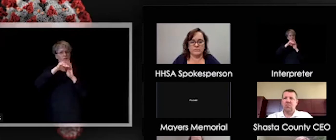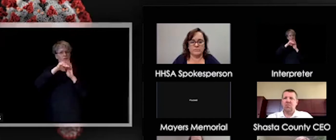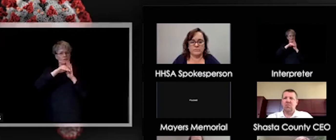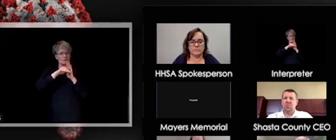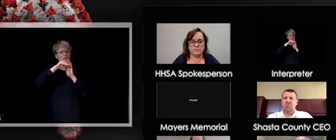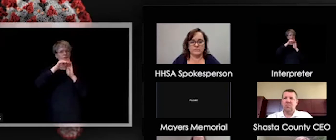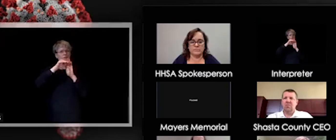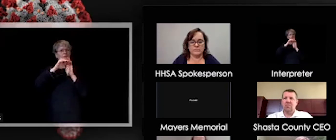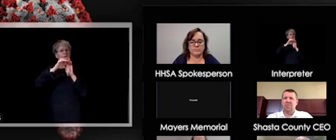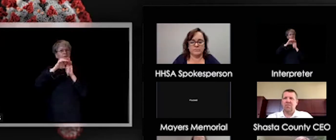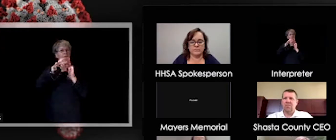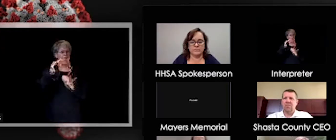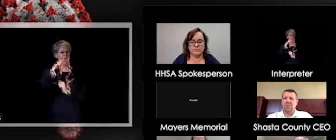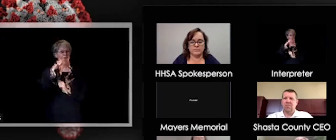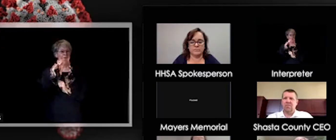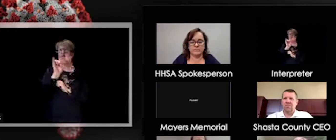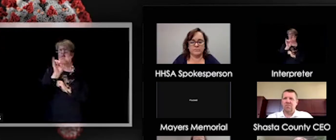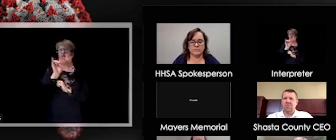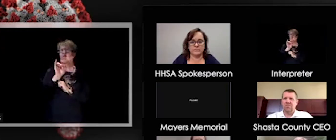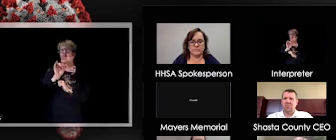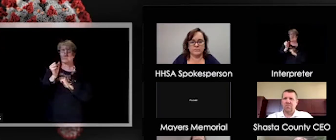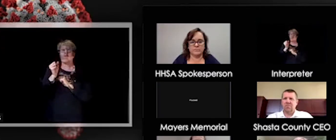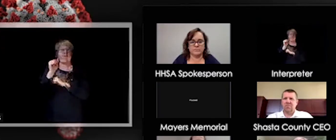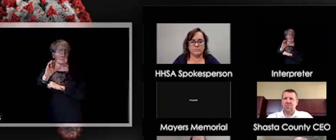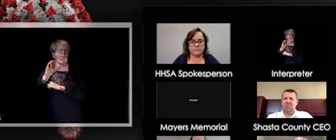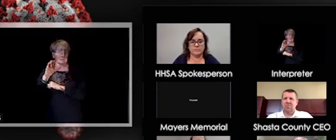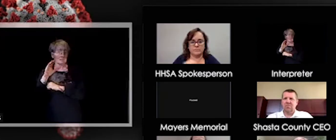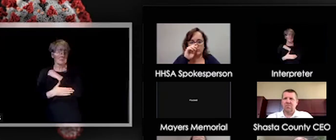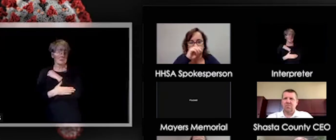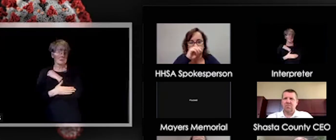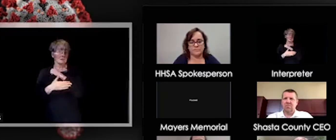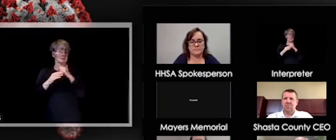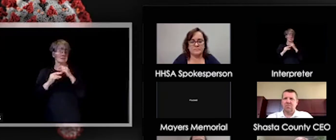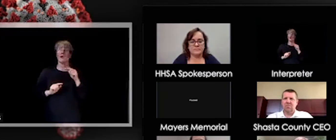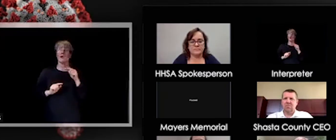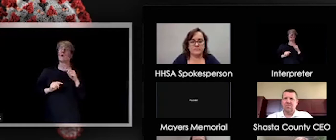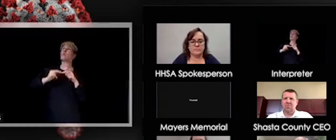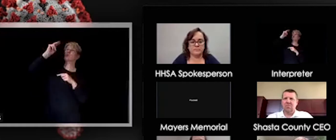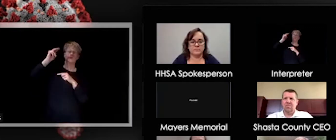border, you’re seeing the same thing. So, you have a county like Lassen that had zero